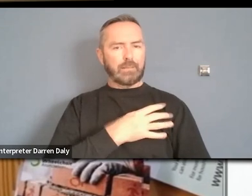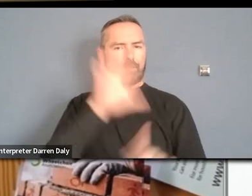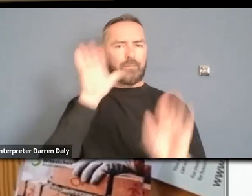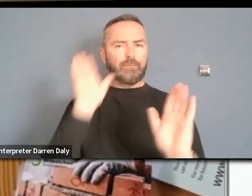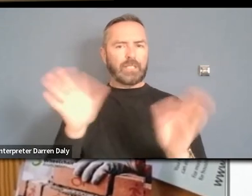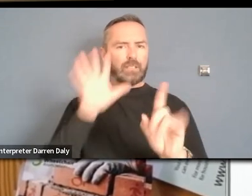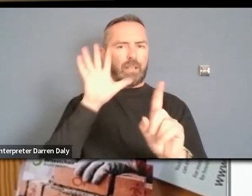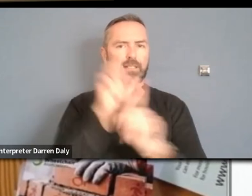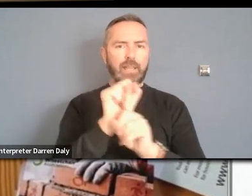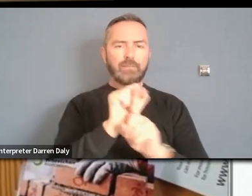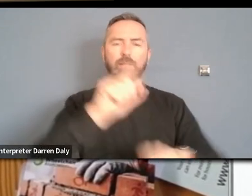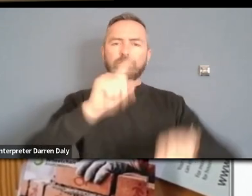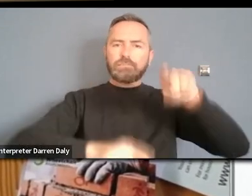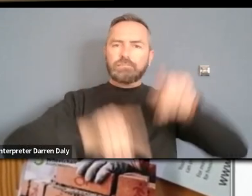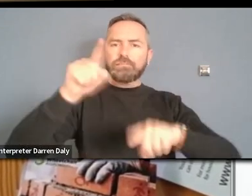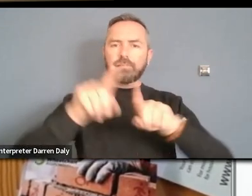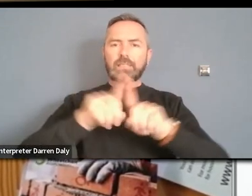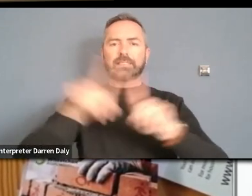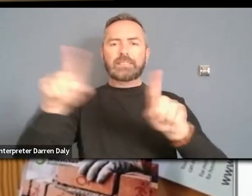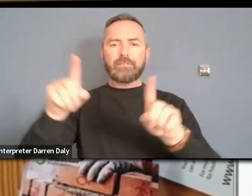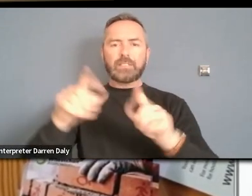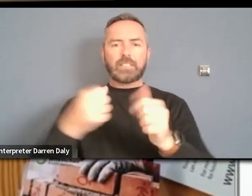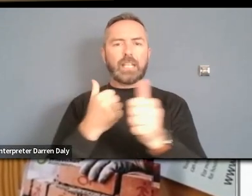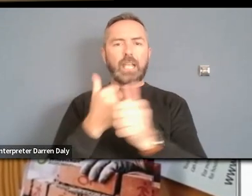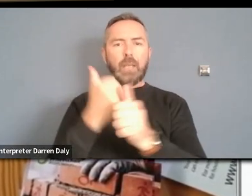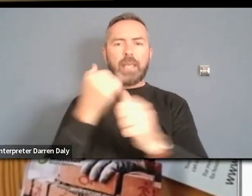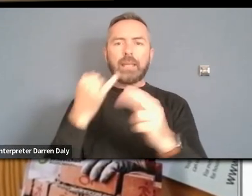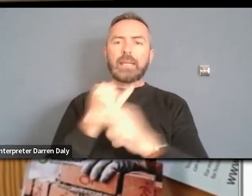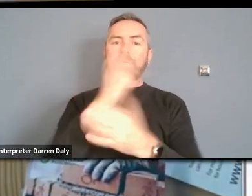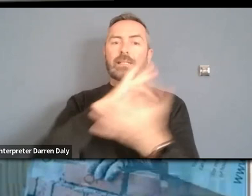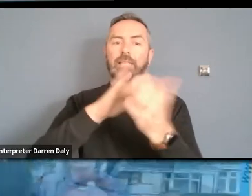various campaigns within the centre that we want to support.